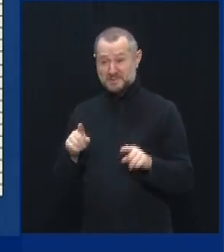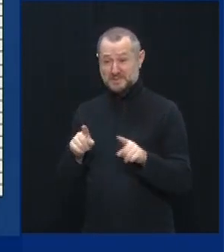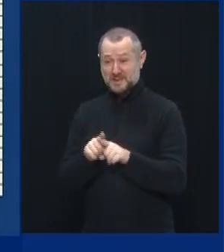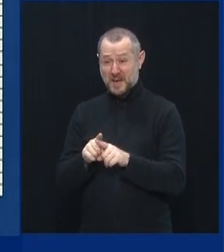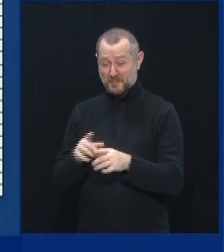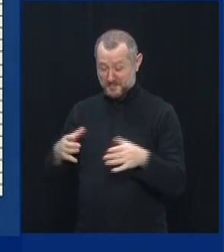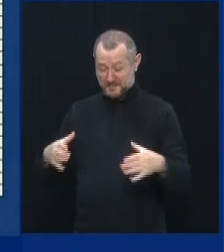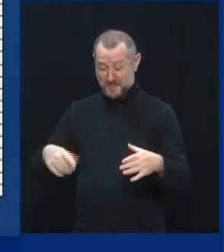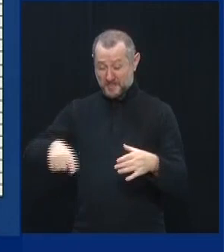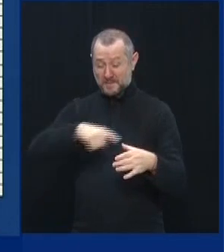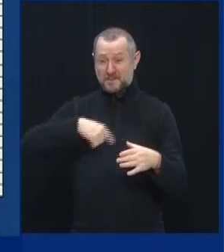SOME HOSPITALS ARE AT 39%, 40%,